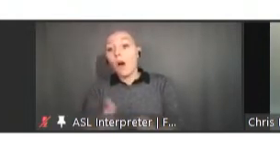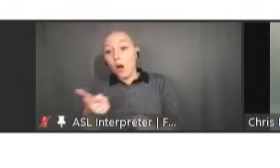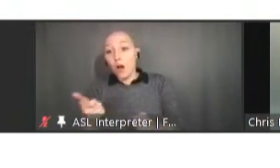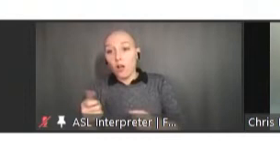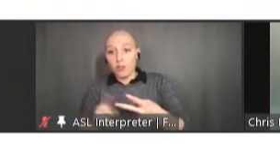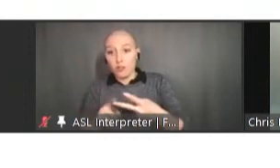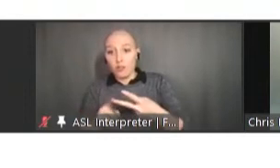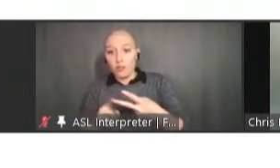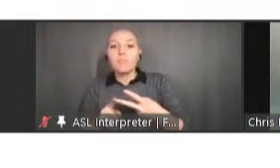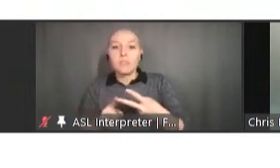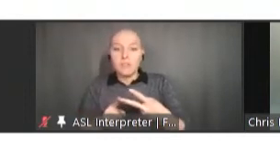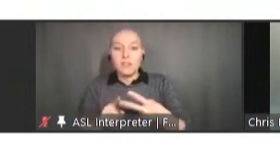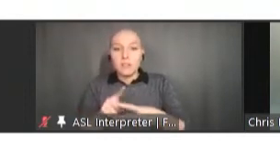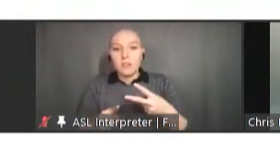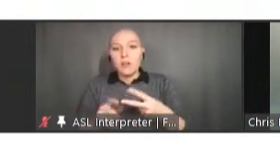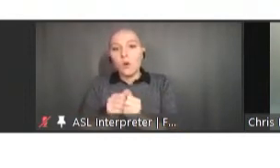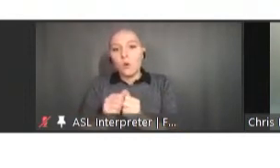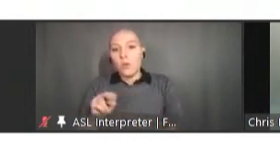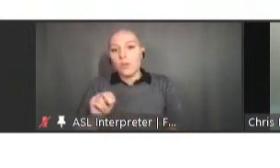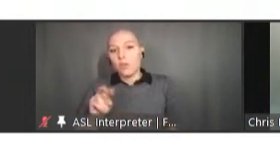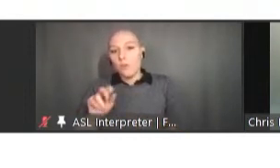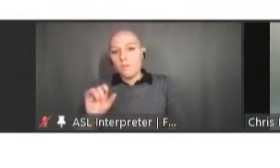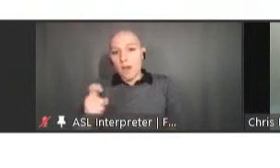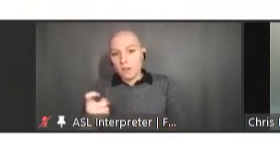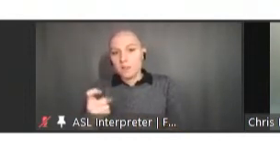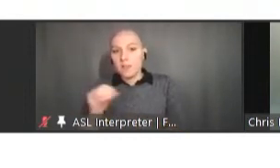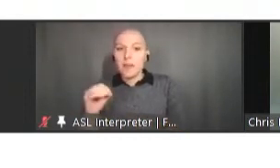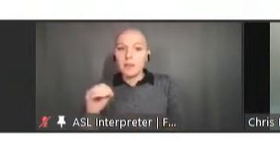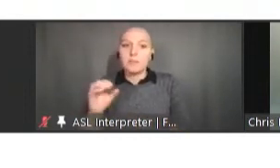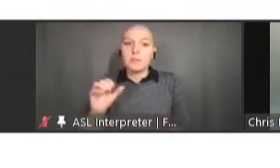We expected the diversity of the vaccine platforms will provide us with very rich